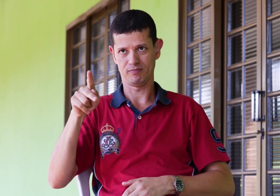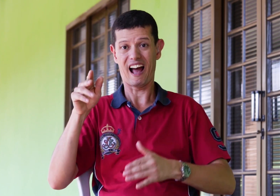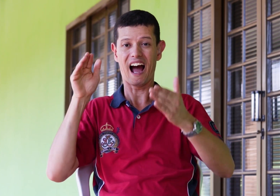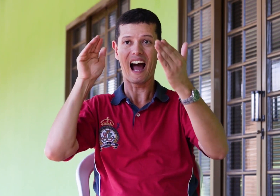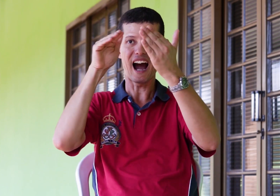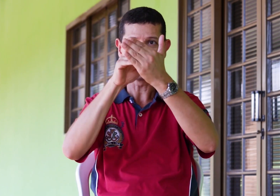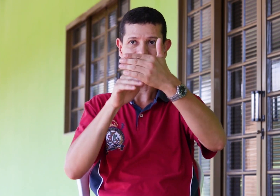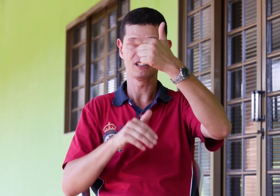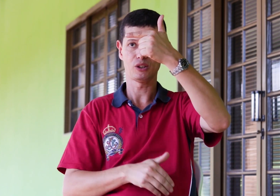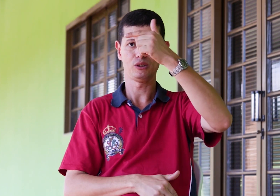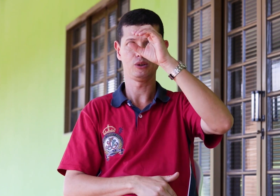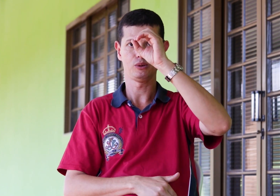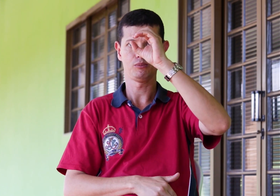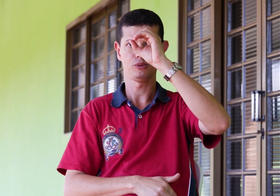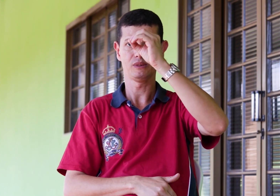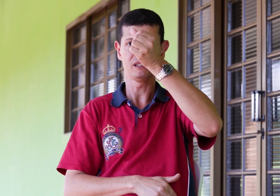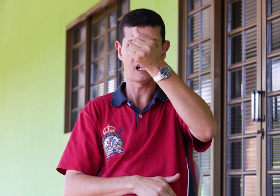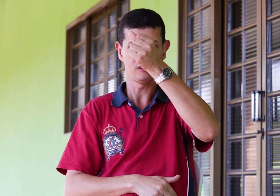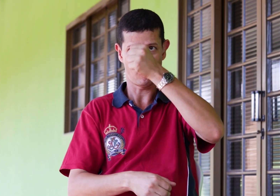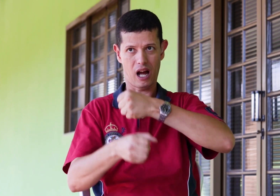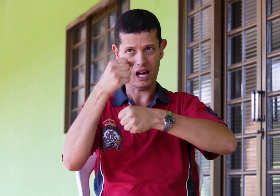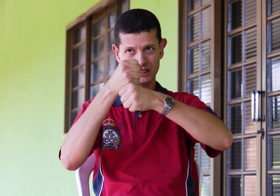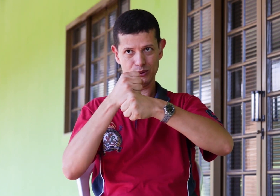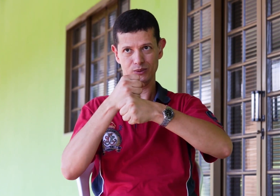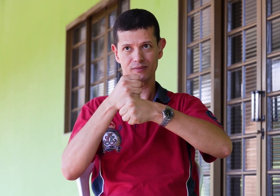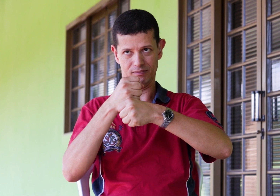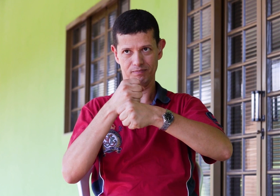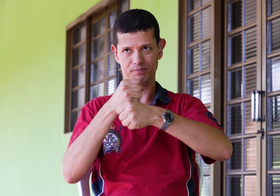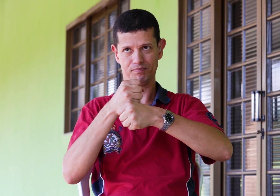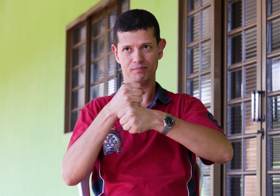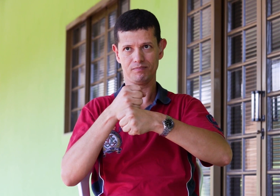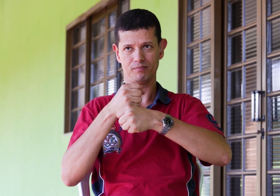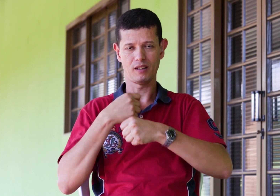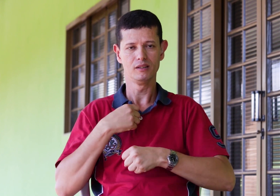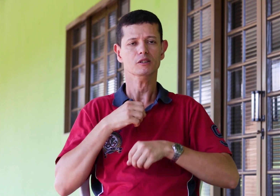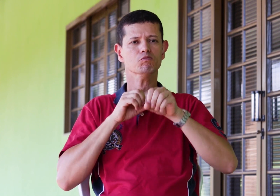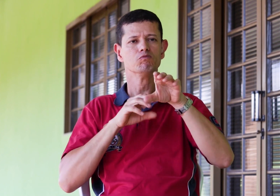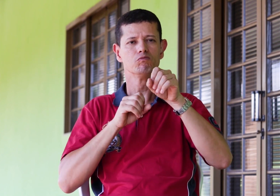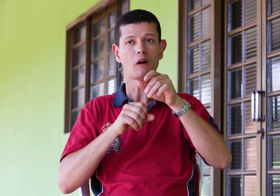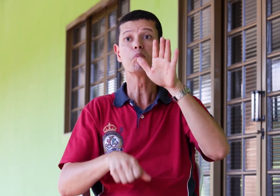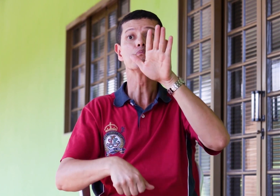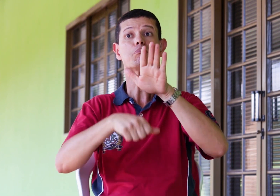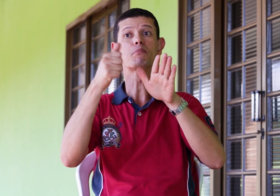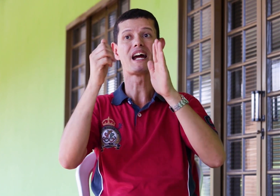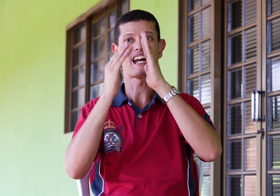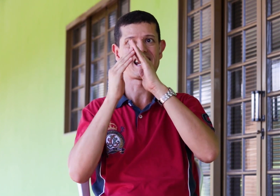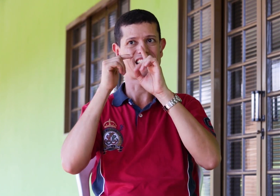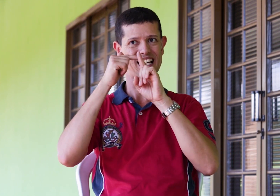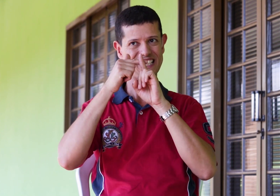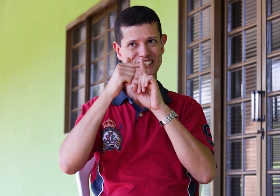"I want to be a teacher". In 2006, I taught for the first time. I started teaching at a church.